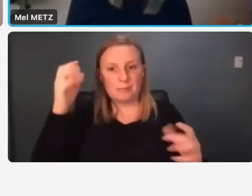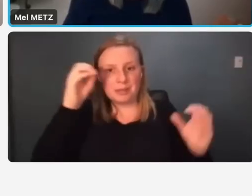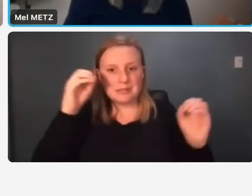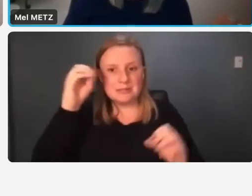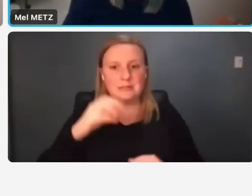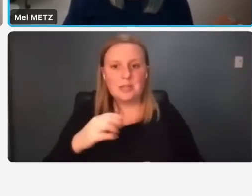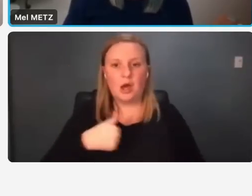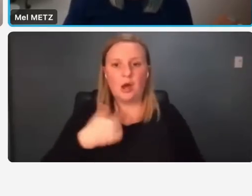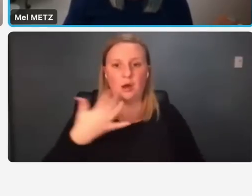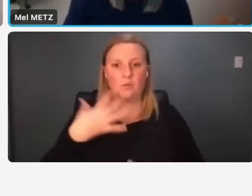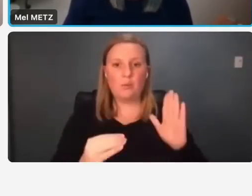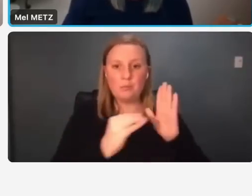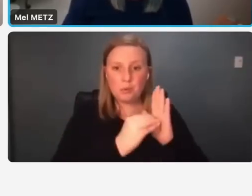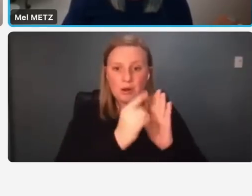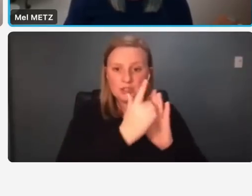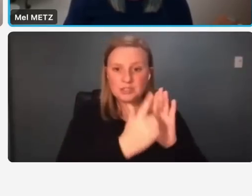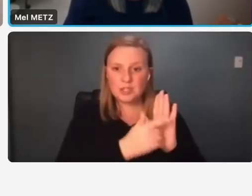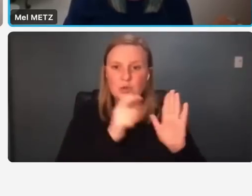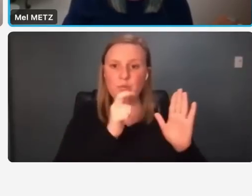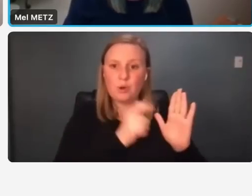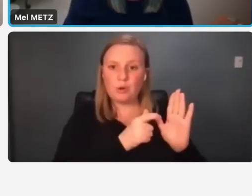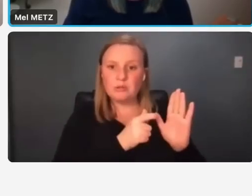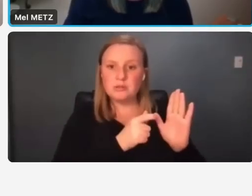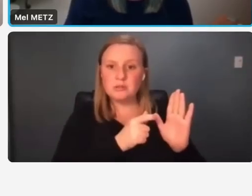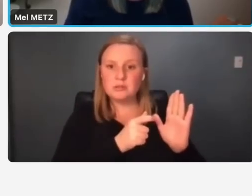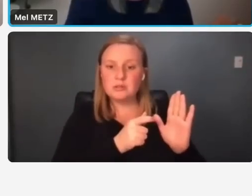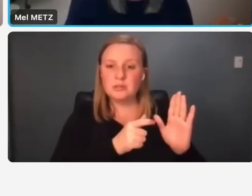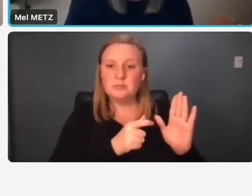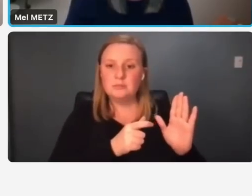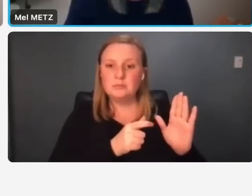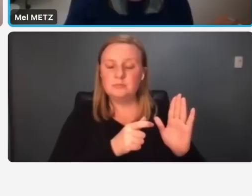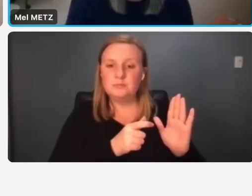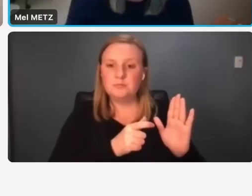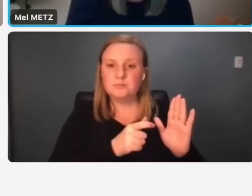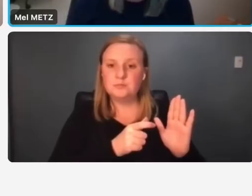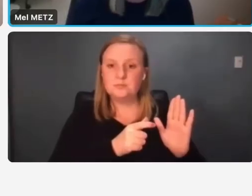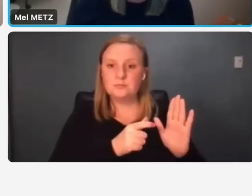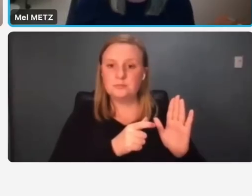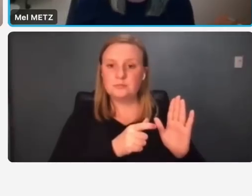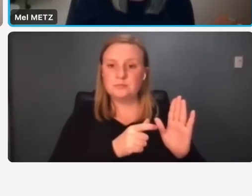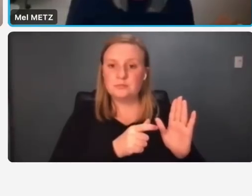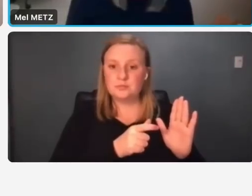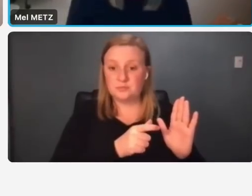the legislation that is just talk about people as